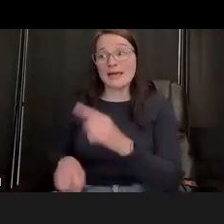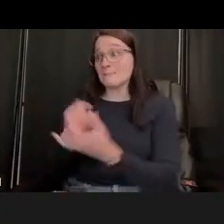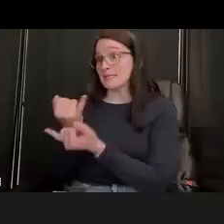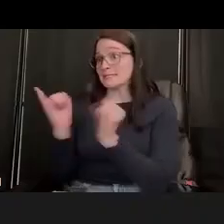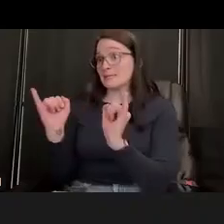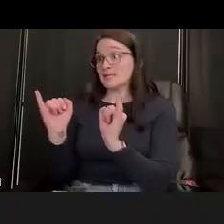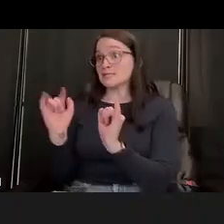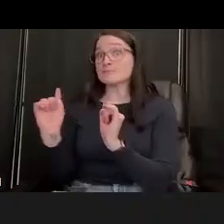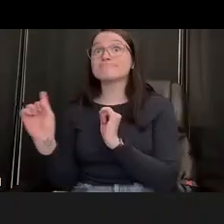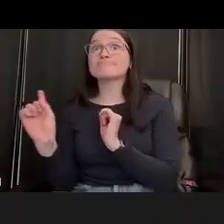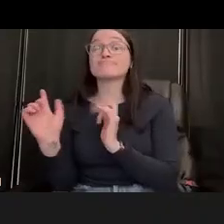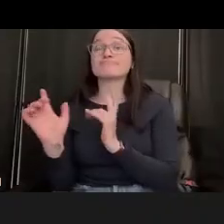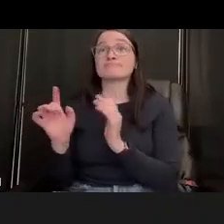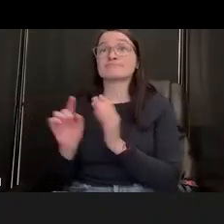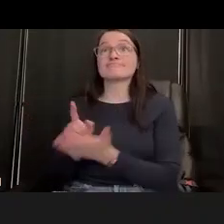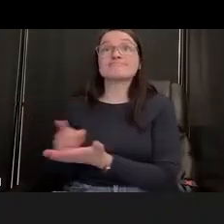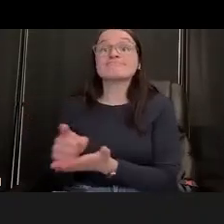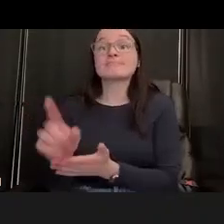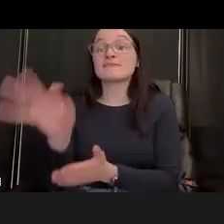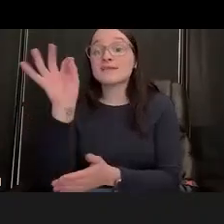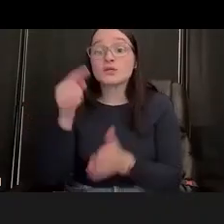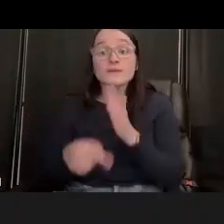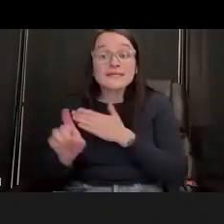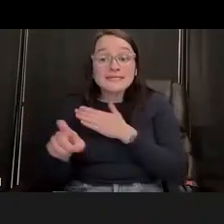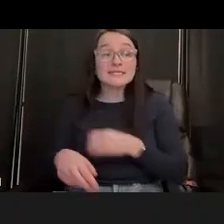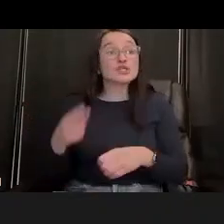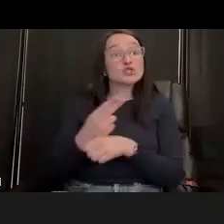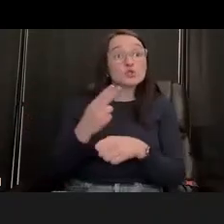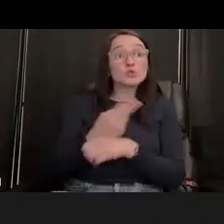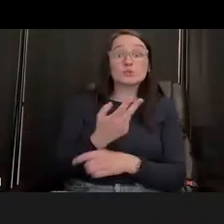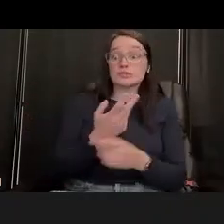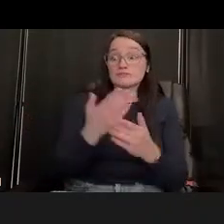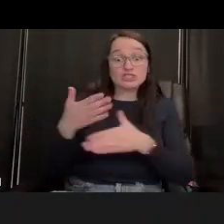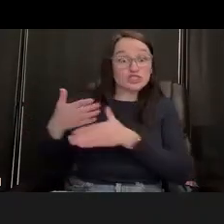find what they need or use shared facilities, they don't just face barriers, they become socially